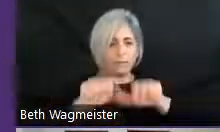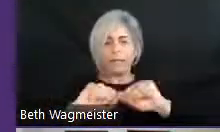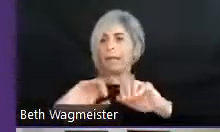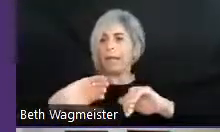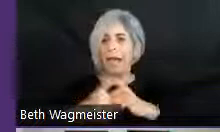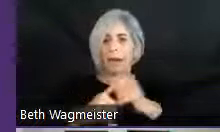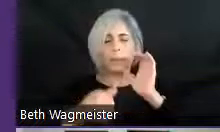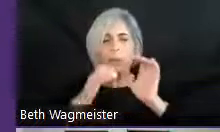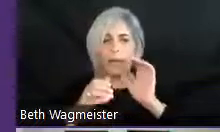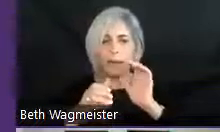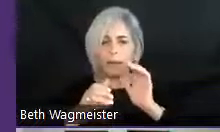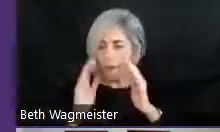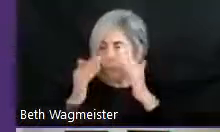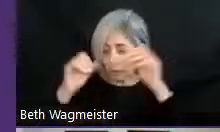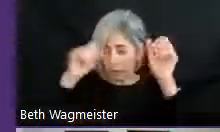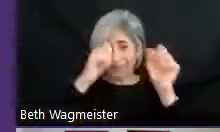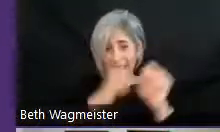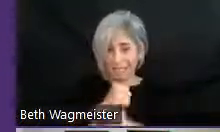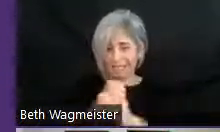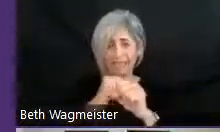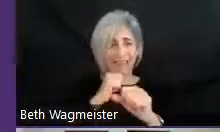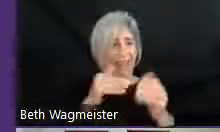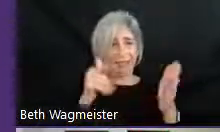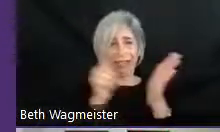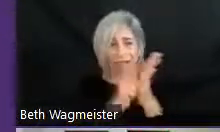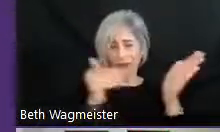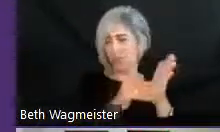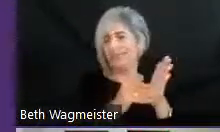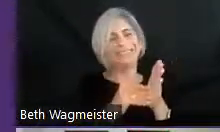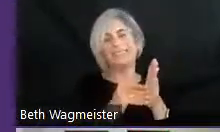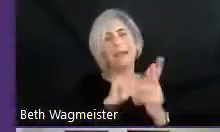Not focusing on stats, not focusing on lawsuits. Because people don't connect with those. People